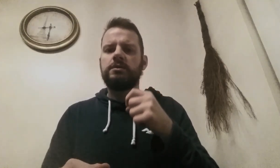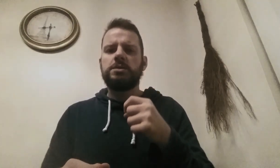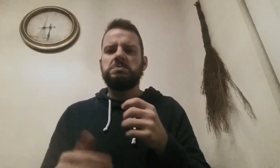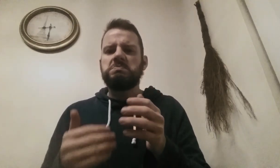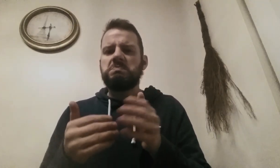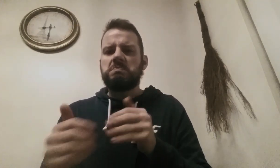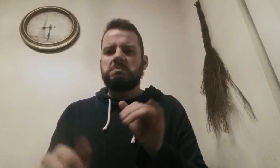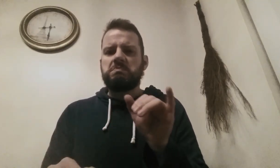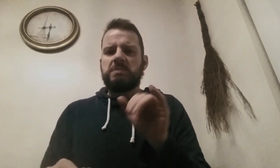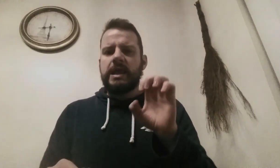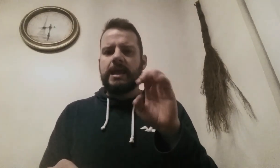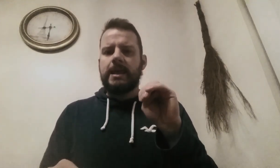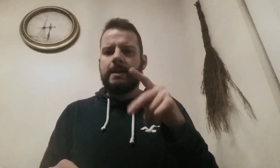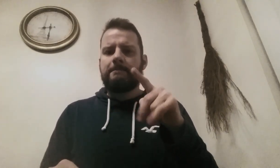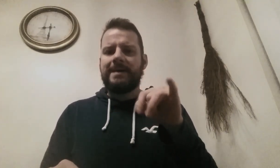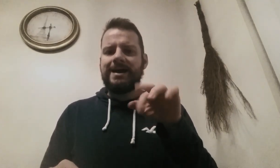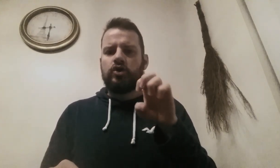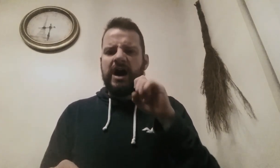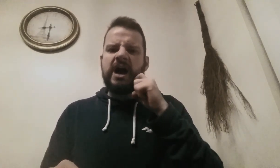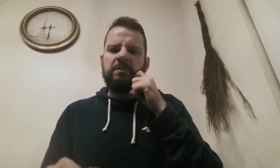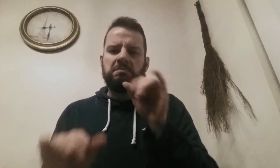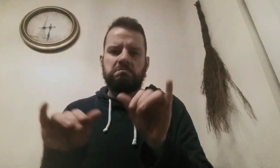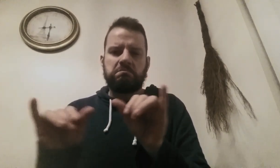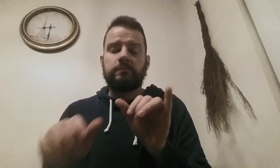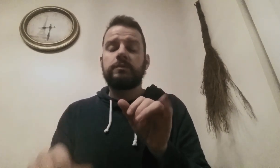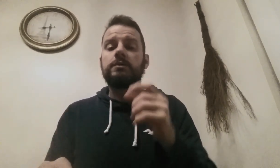It is similar to Empire apple.